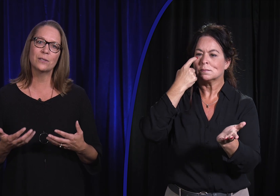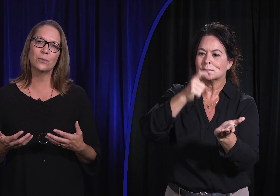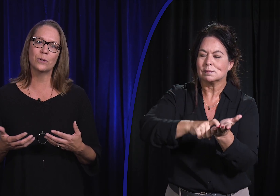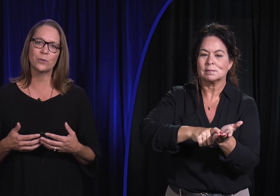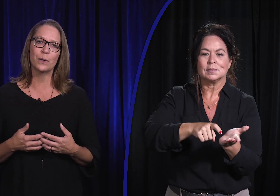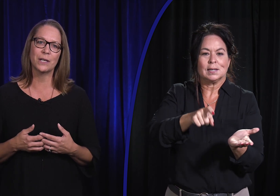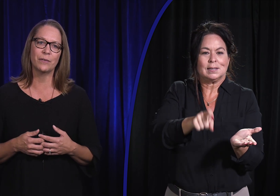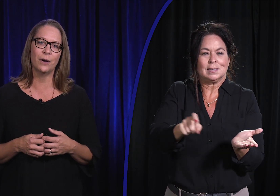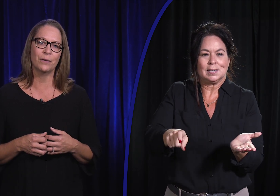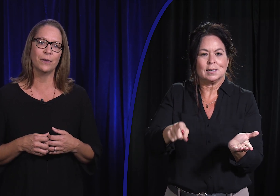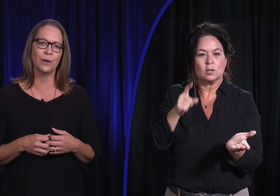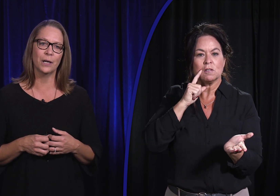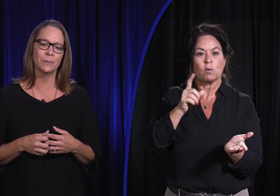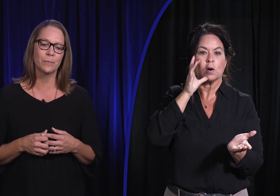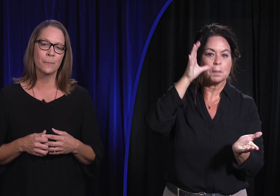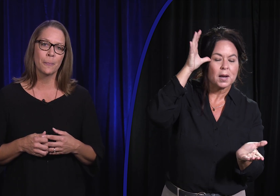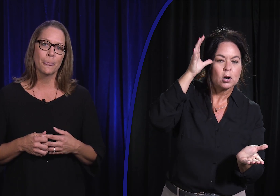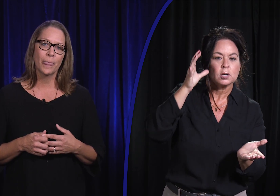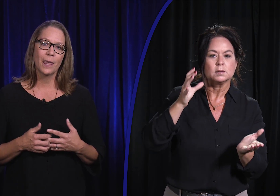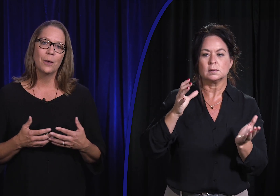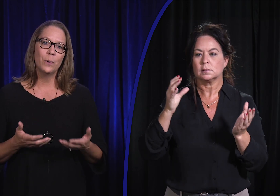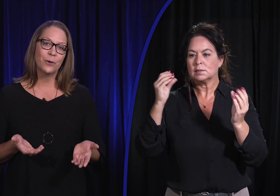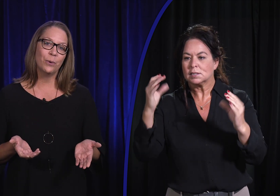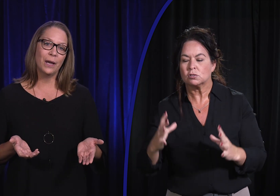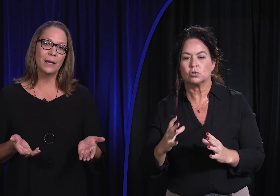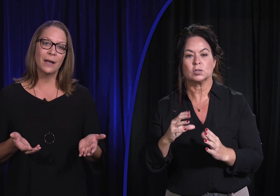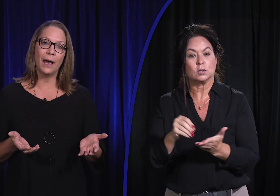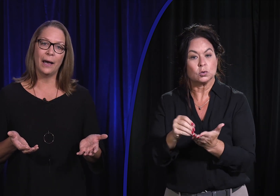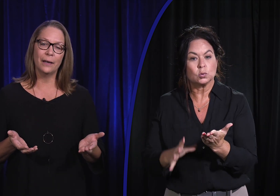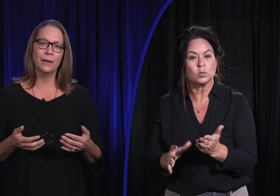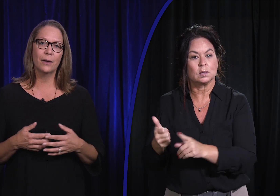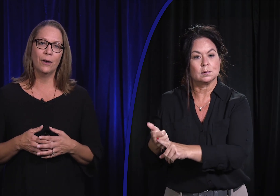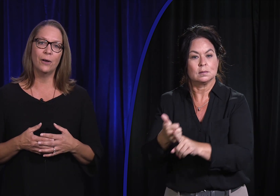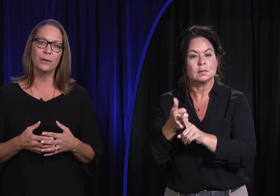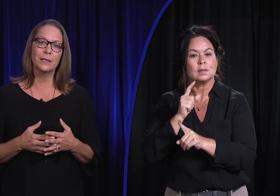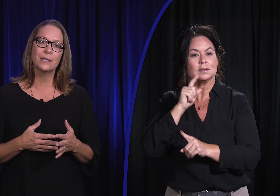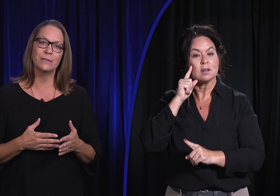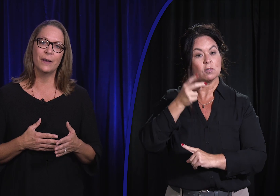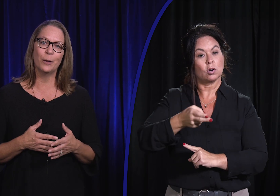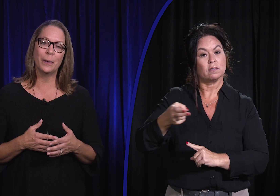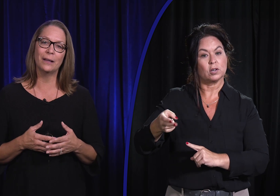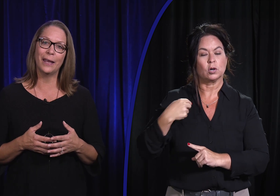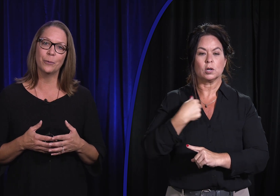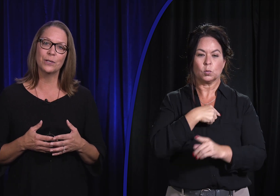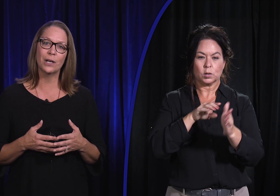who are deaf and hard of hearing. We created a guide called Developing Language